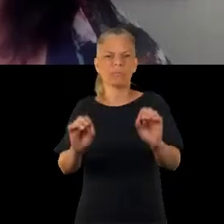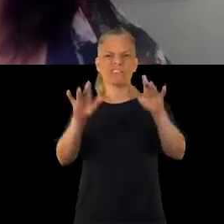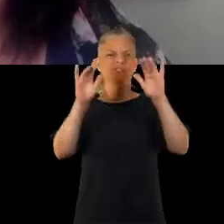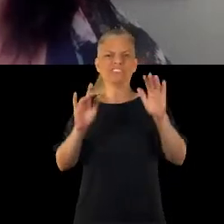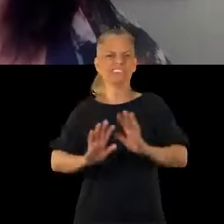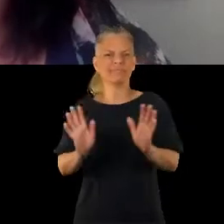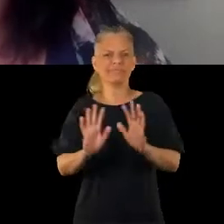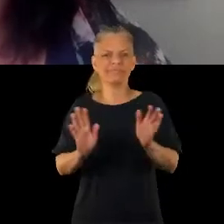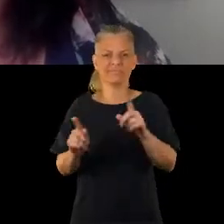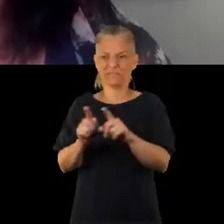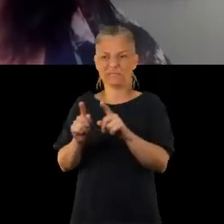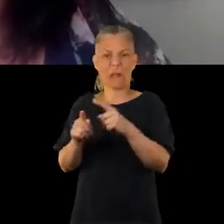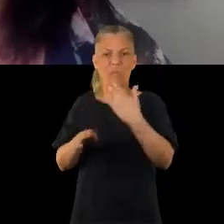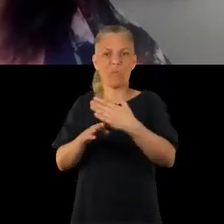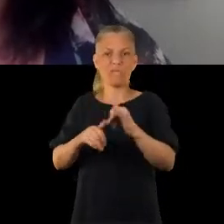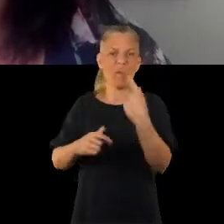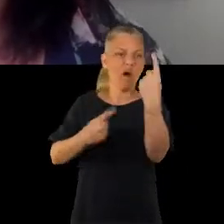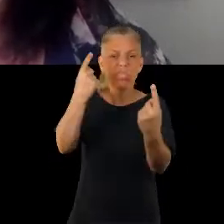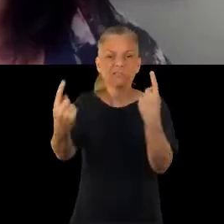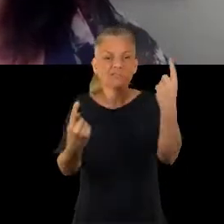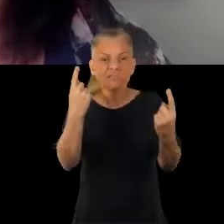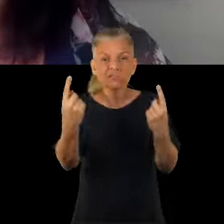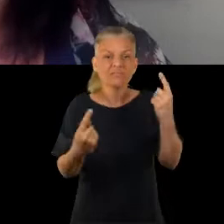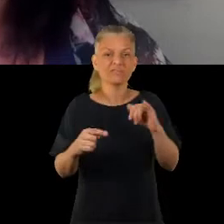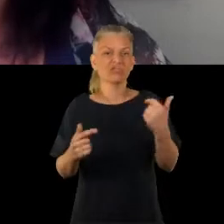services where people thought that they were going to be in services for the rest of their lives. And